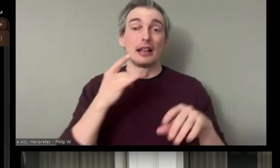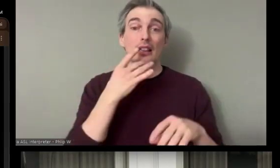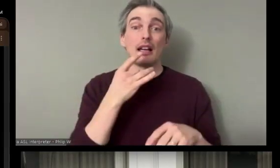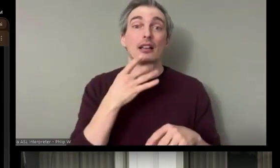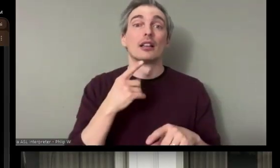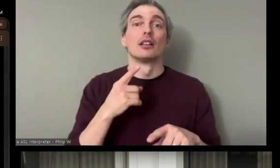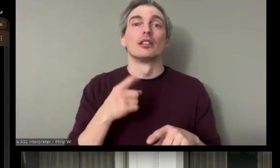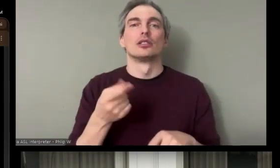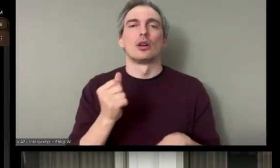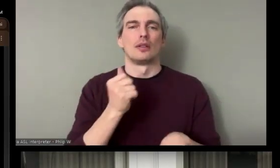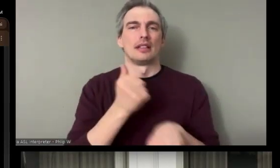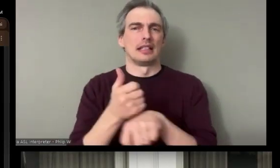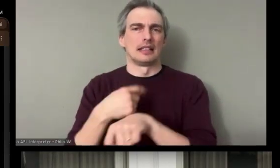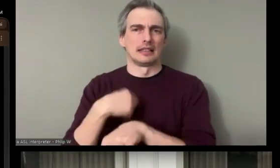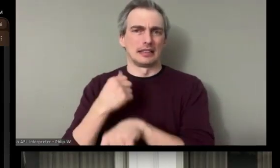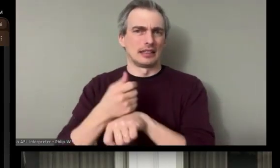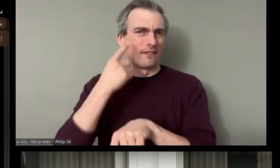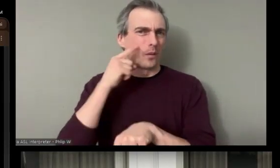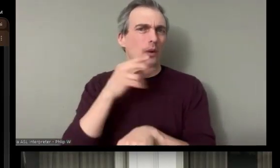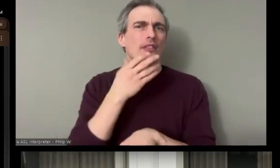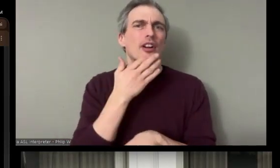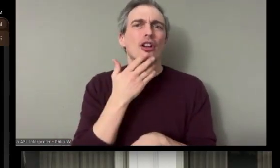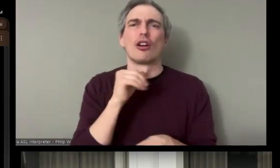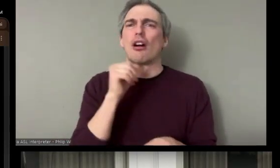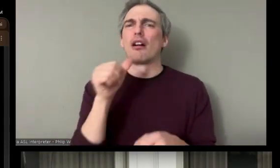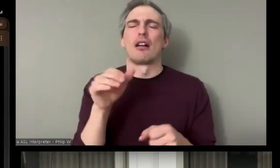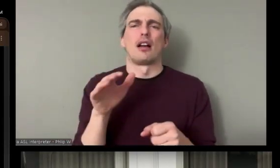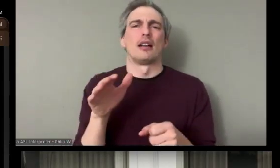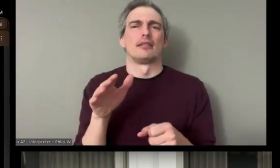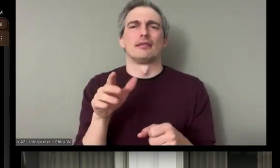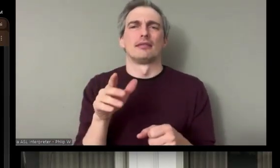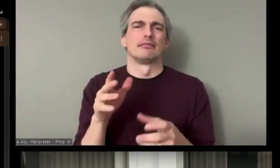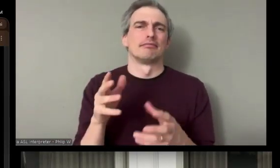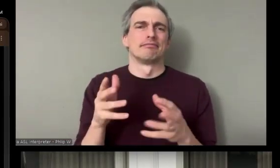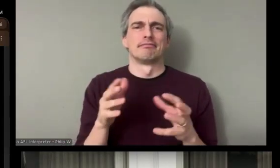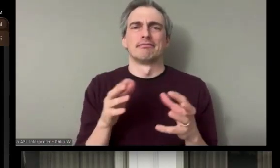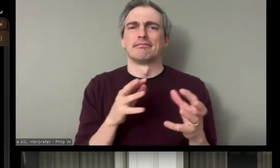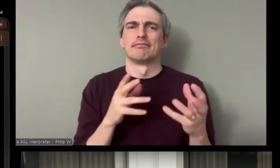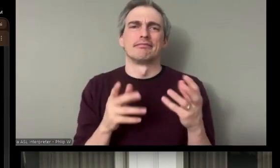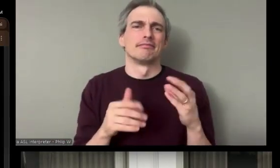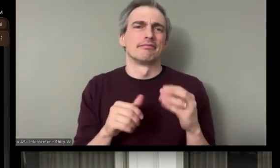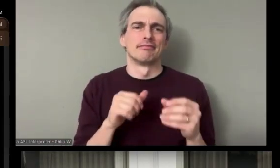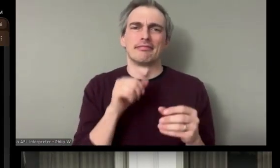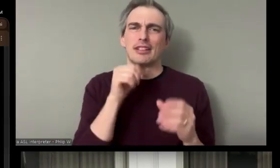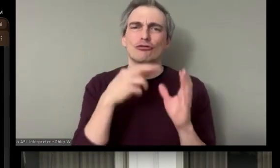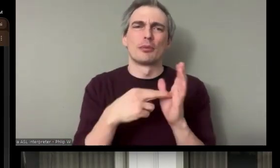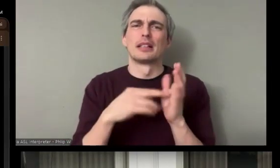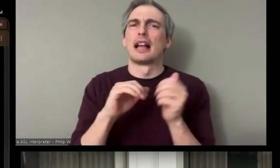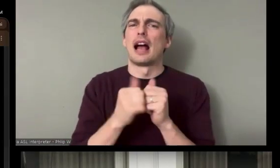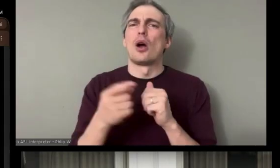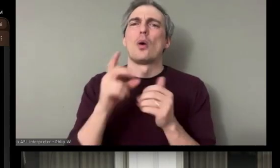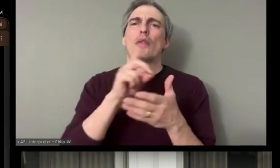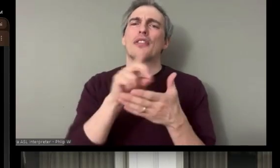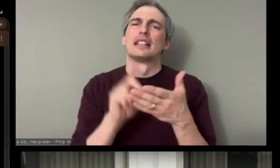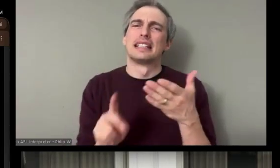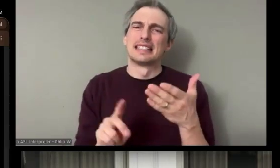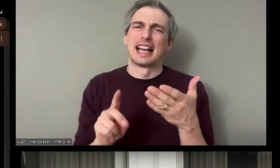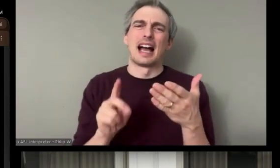like, you know... Sort of like how the design thing was thought of. And so it's interesting, even, on the cube face -- I put it on each side.